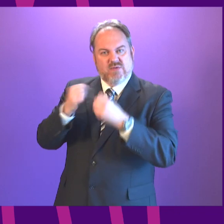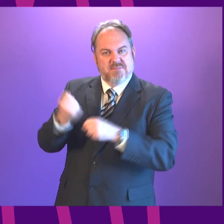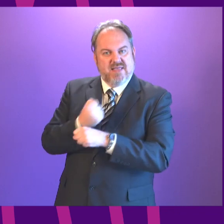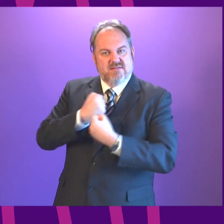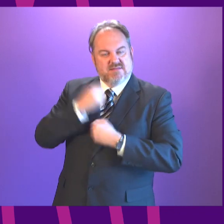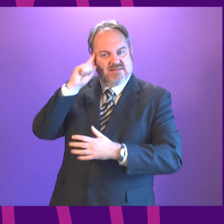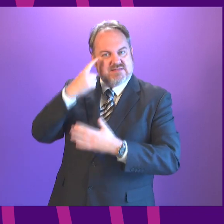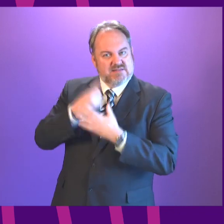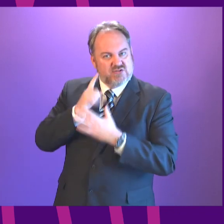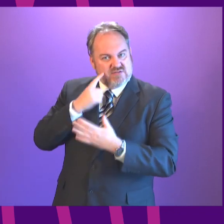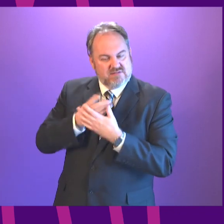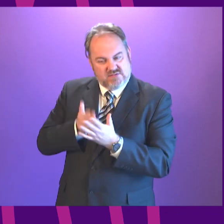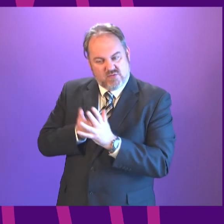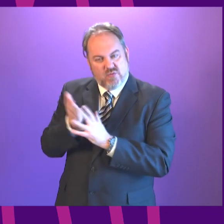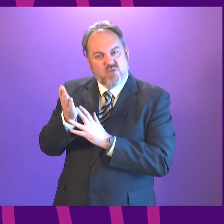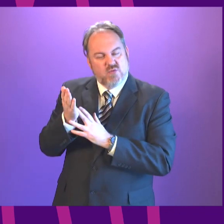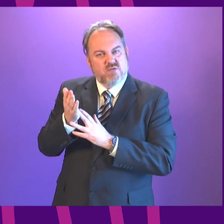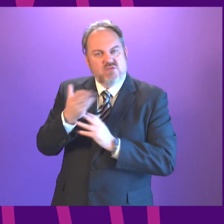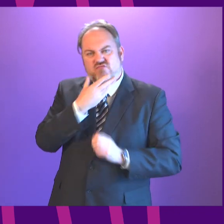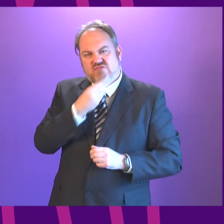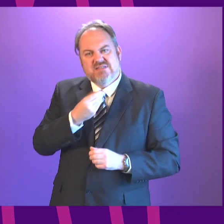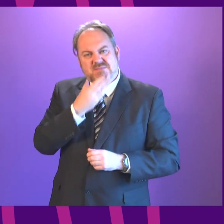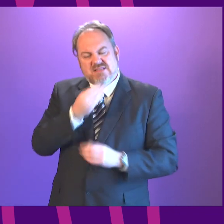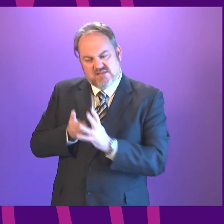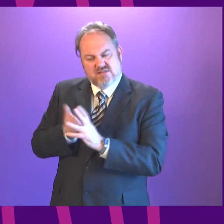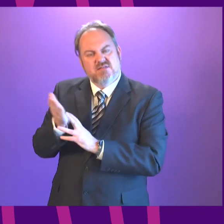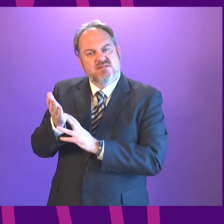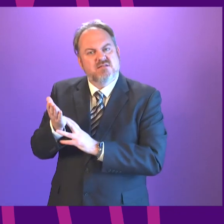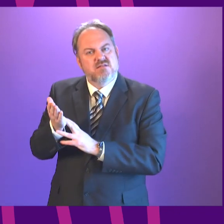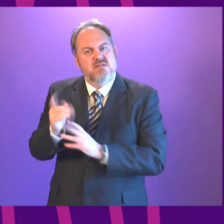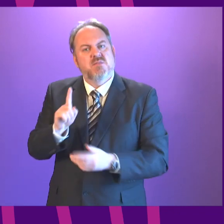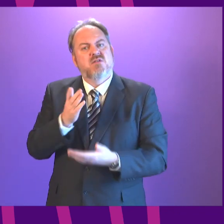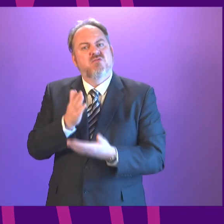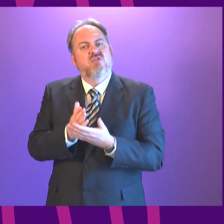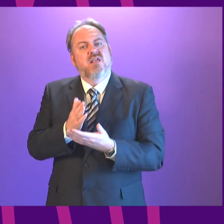over the Christmas period. Obviously, we will come back to Parliament with the outcome of